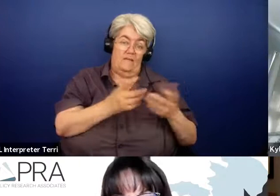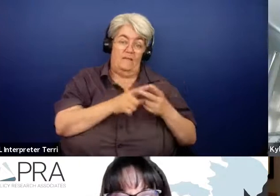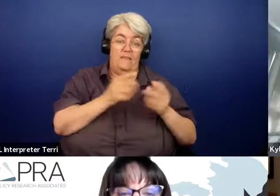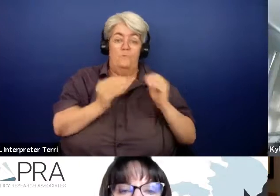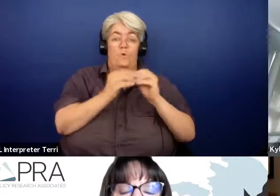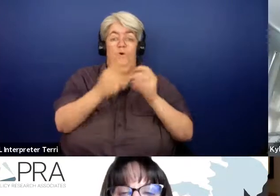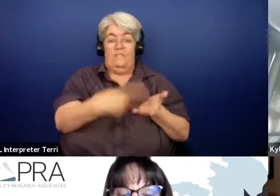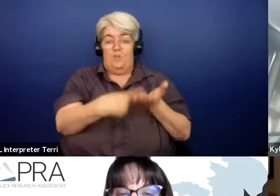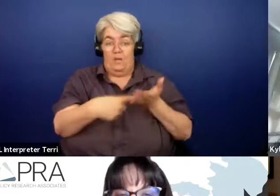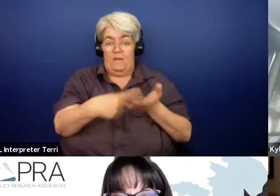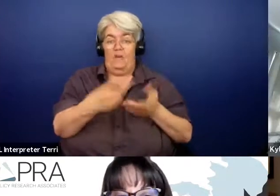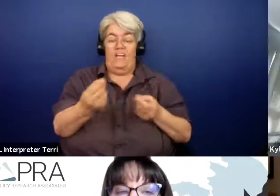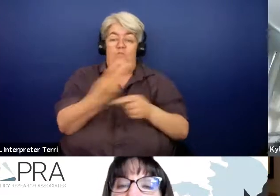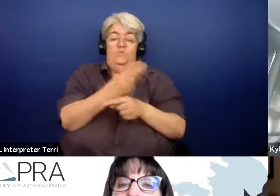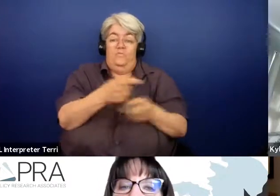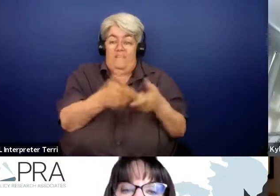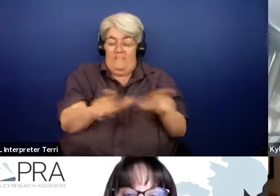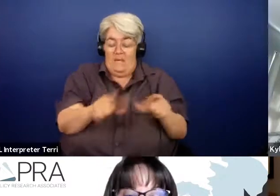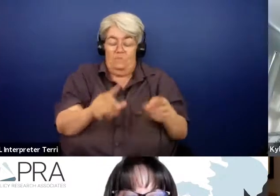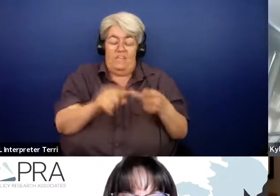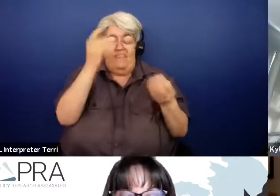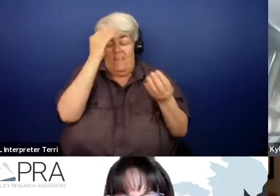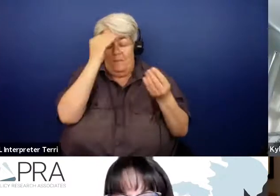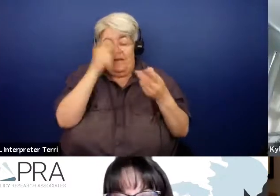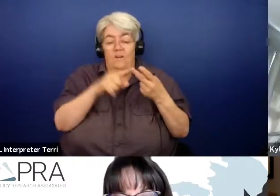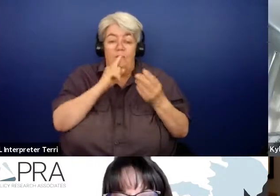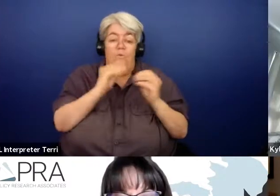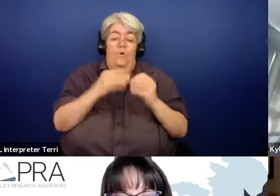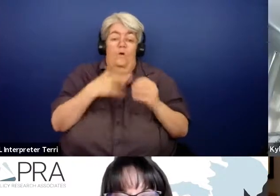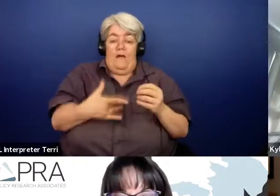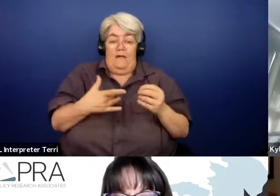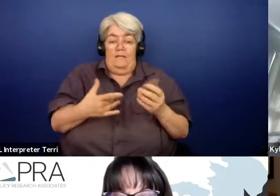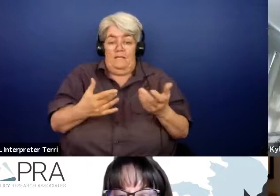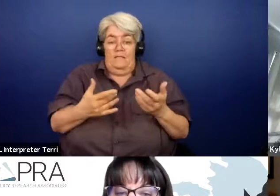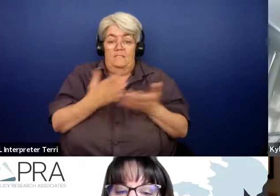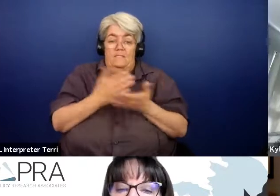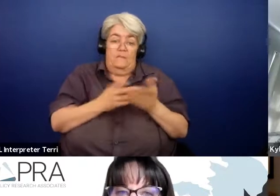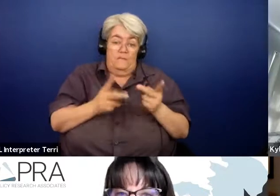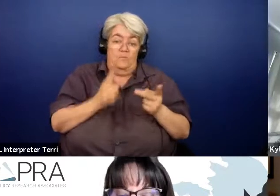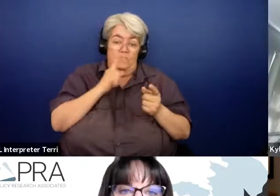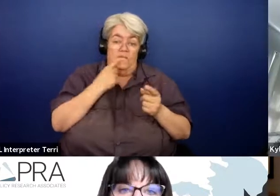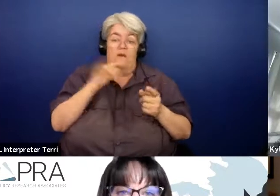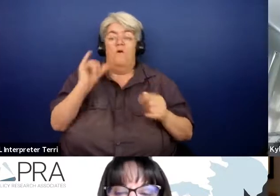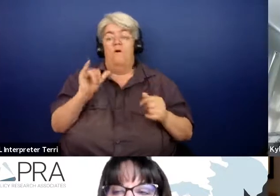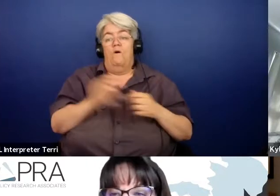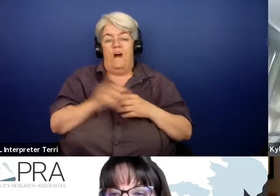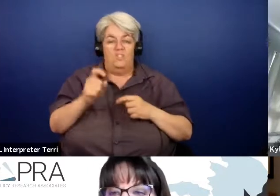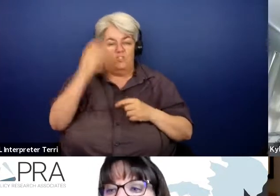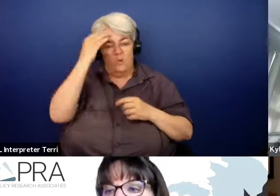the language and think about it the more hikely that folks will start to say, oh, I should know more about that. That probably